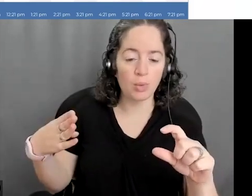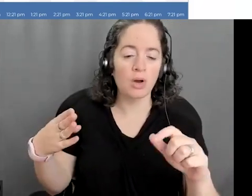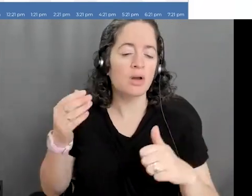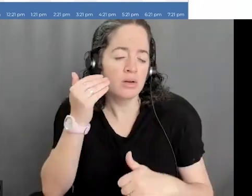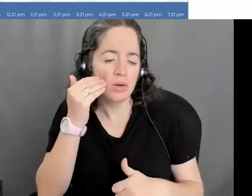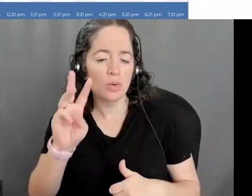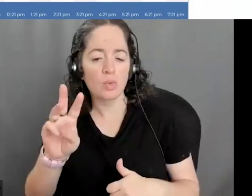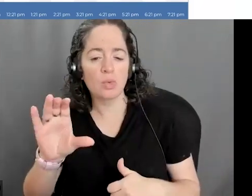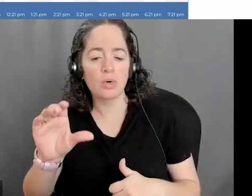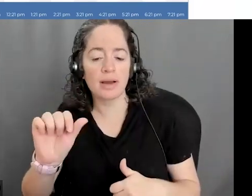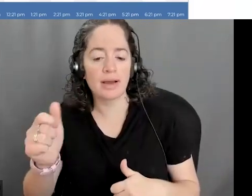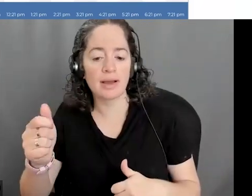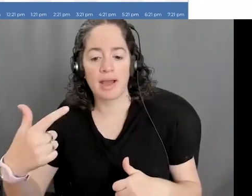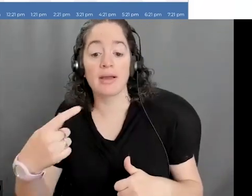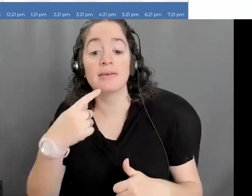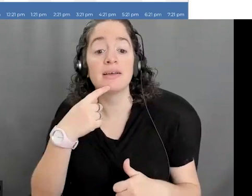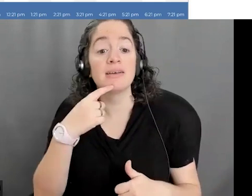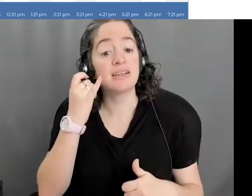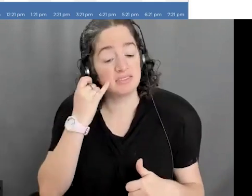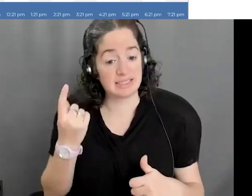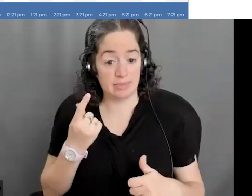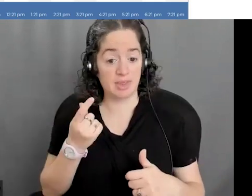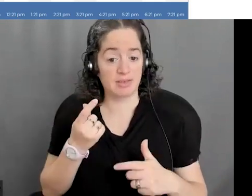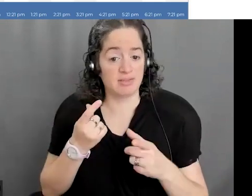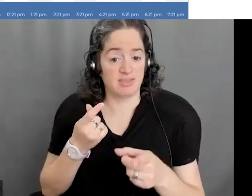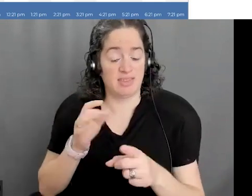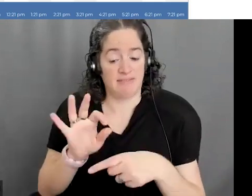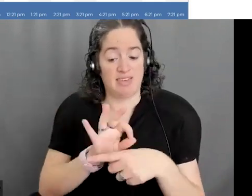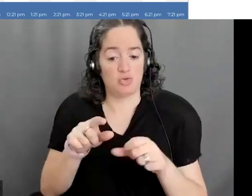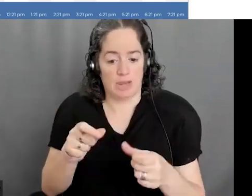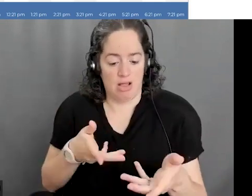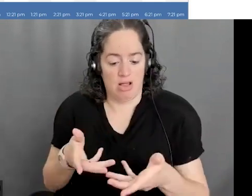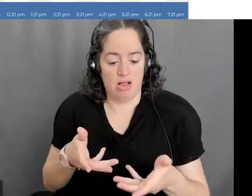that anything that's interactive has to be available via keyboard navigation.